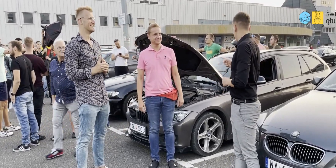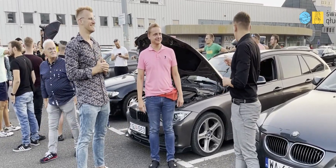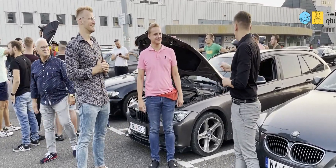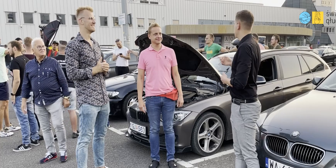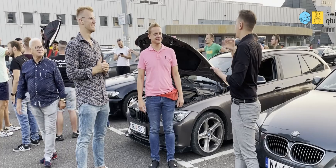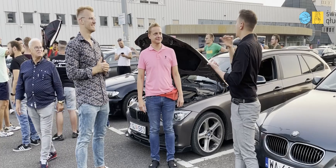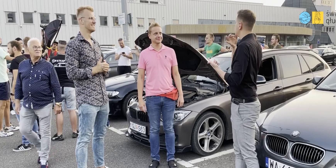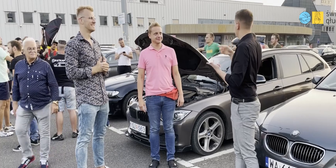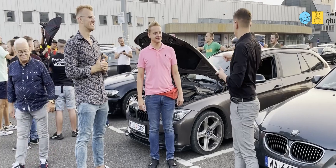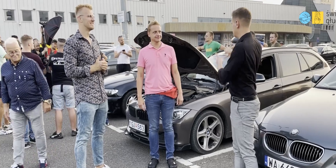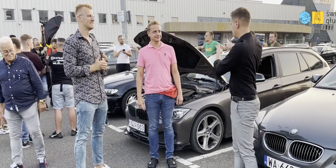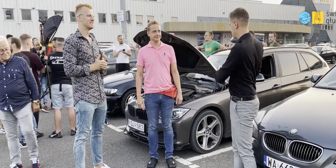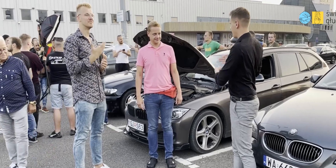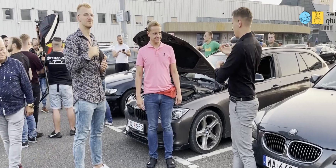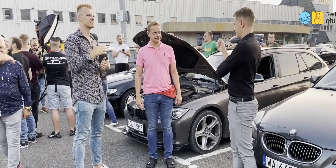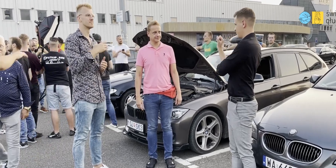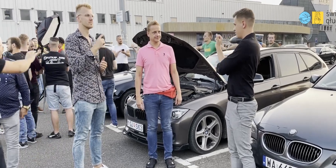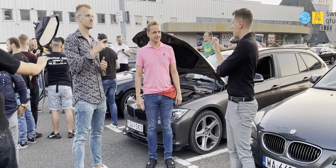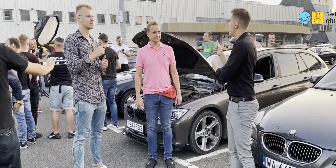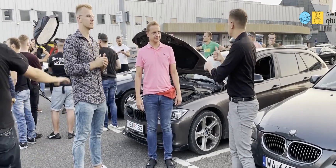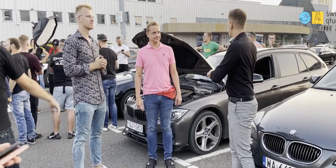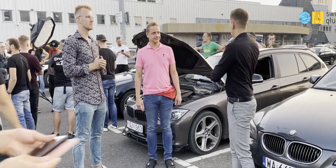I have a few questions about the car -